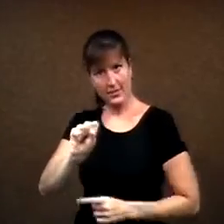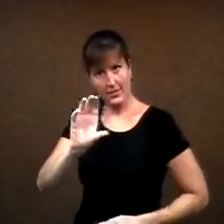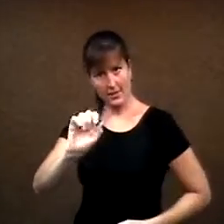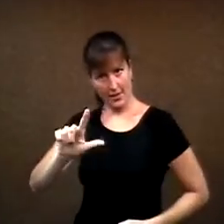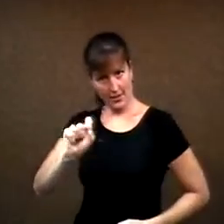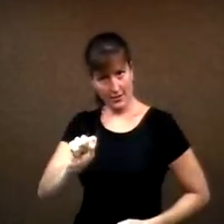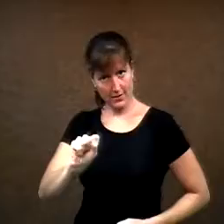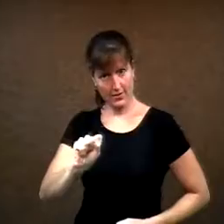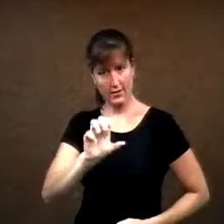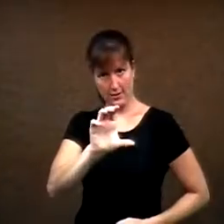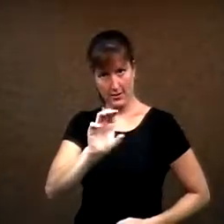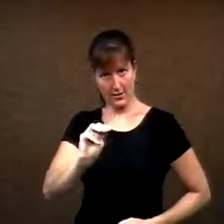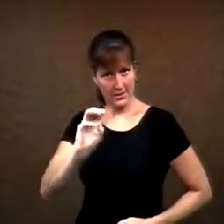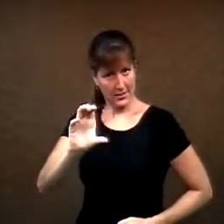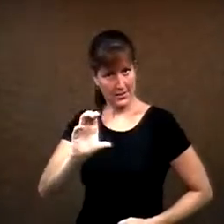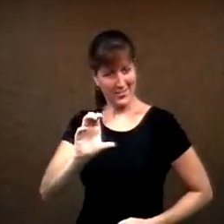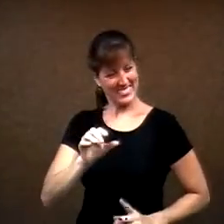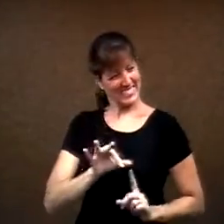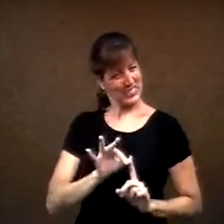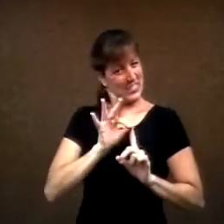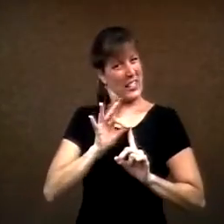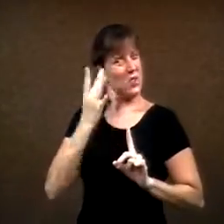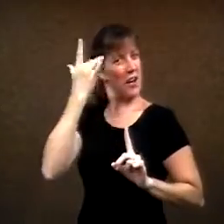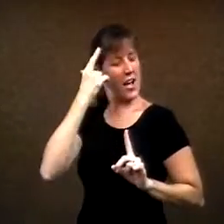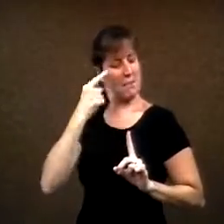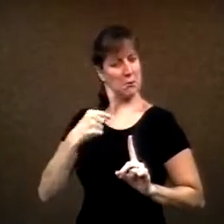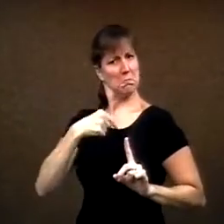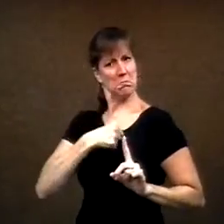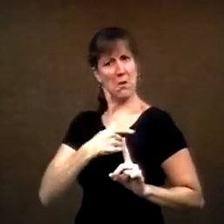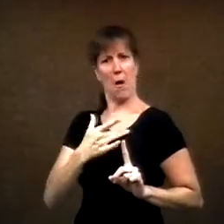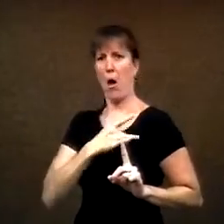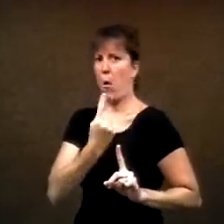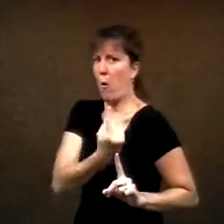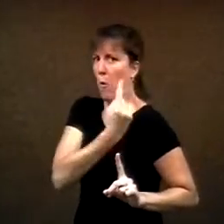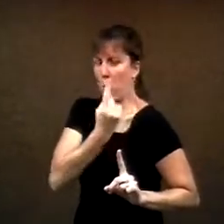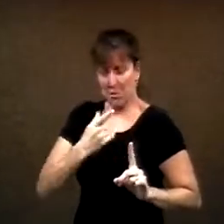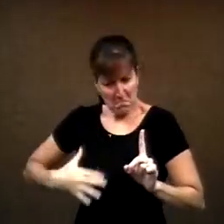Cardiac muscle cells, like most muscle cells, have the ability to shorten, or contract.